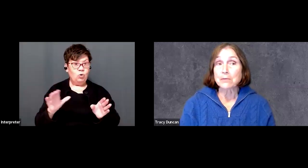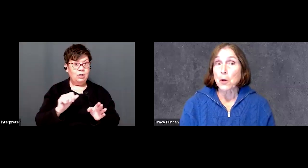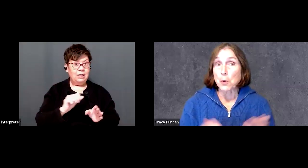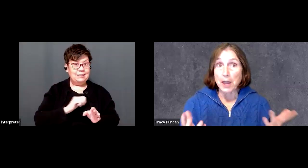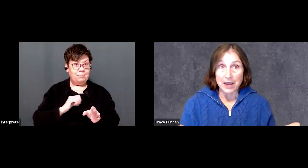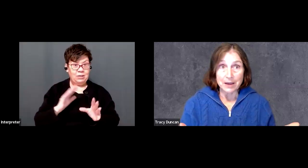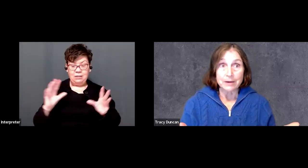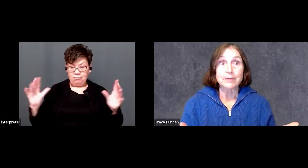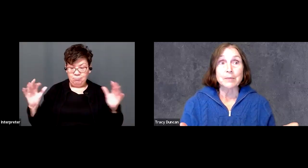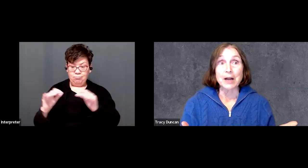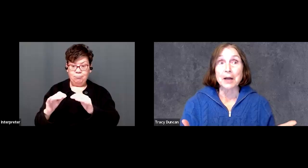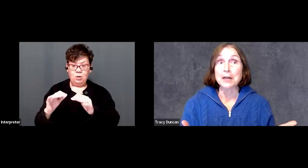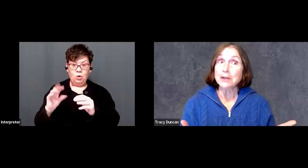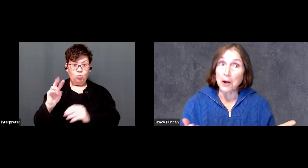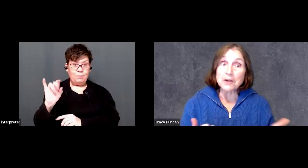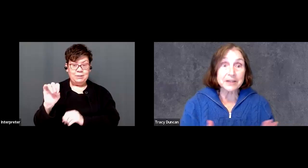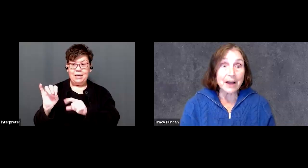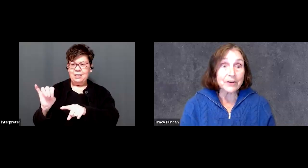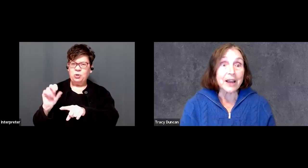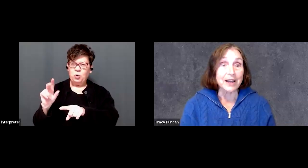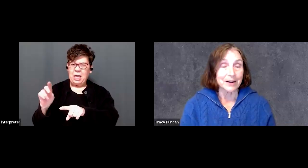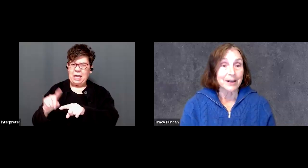It's okay, but it's hard to navigate.